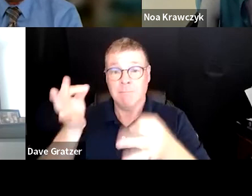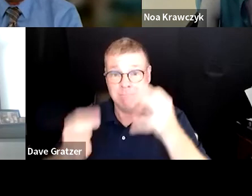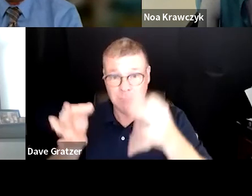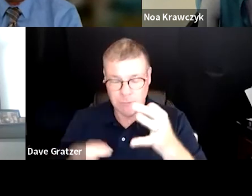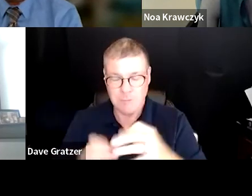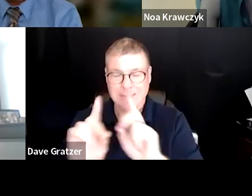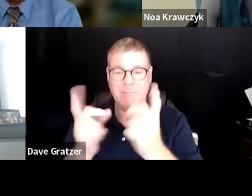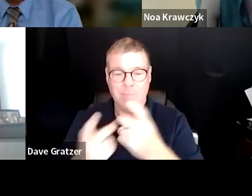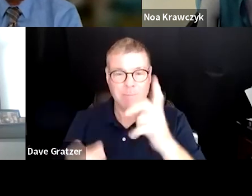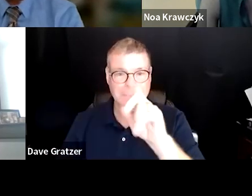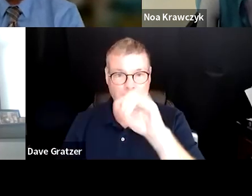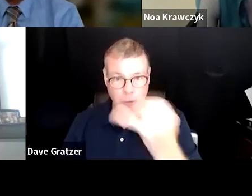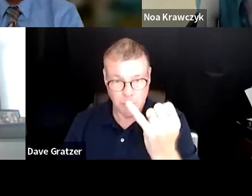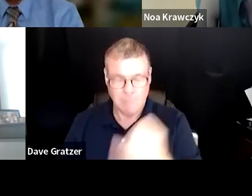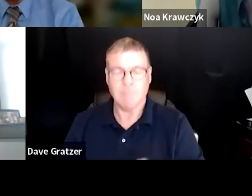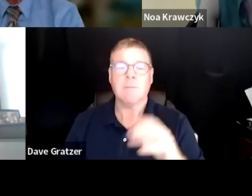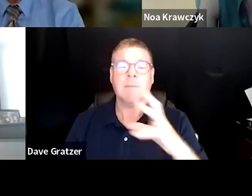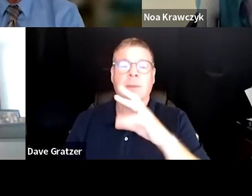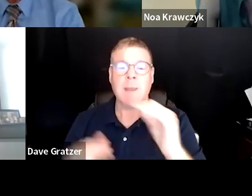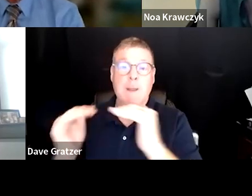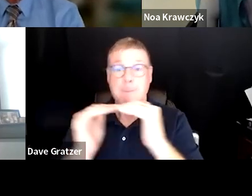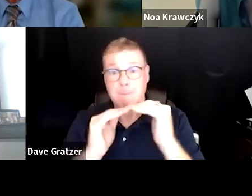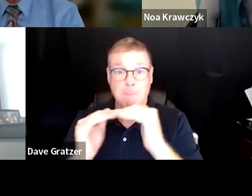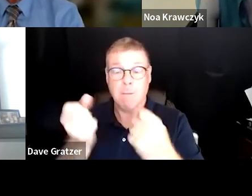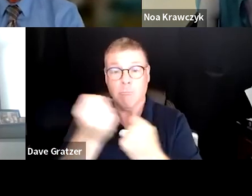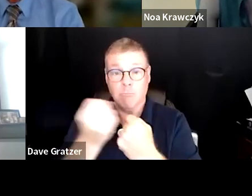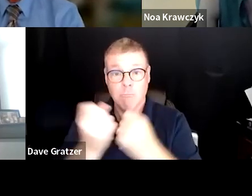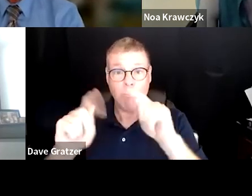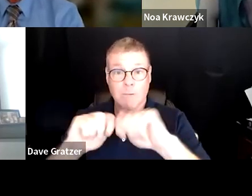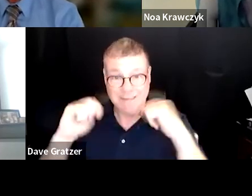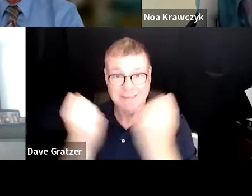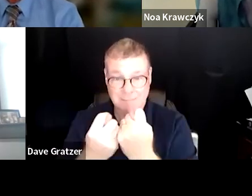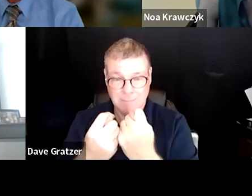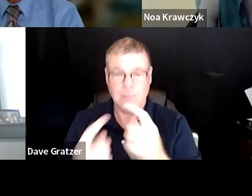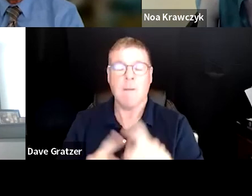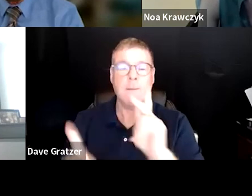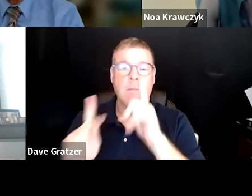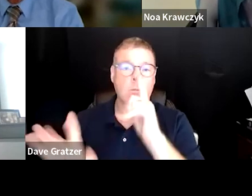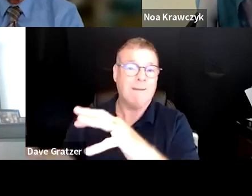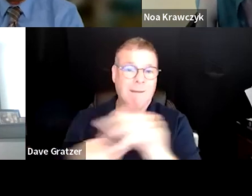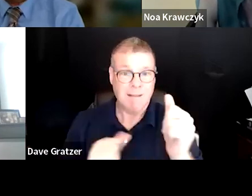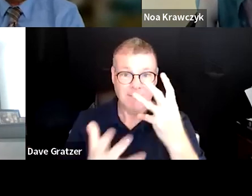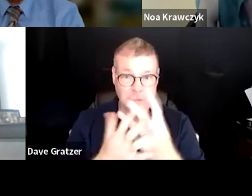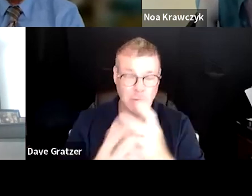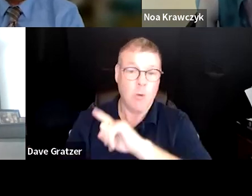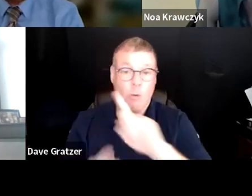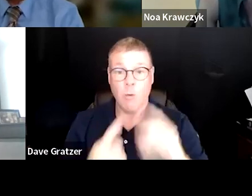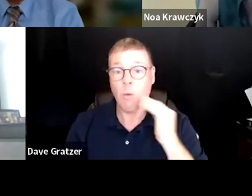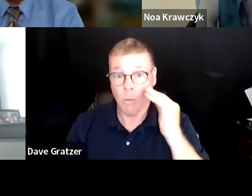where we've implemented a peer support teams for individuals returning home from the jail that have not only an opioid use disorder,